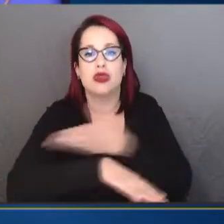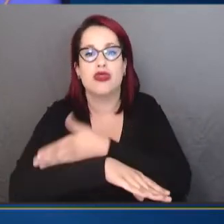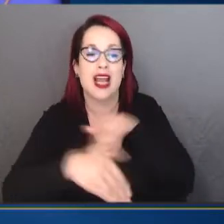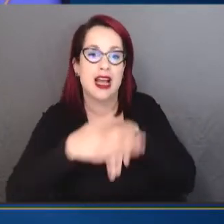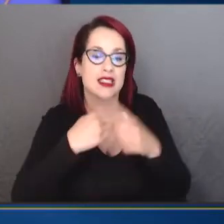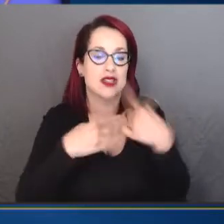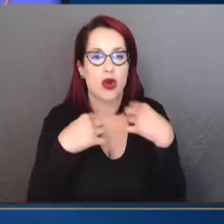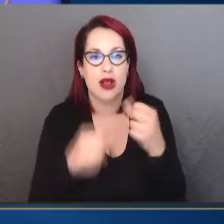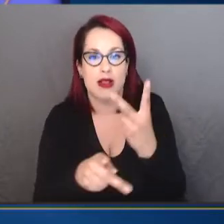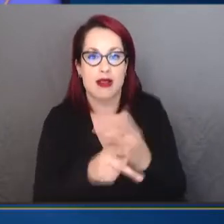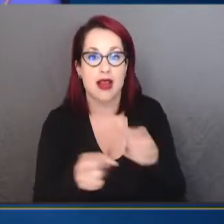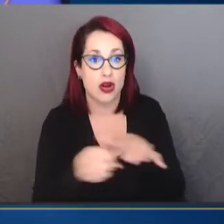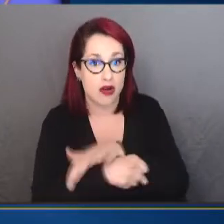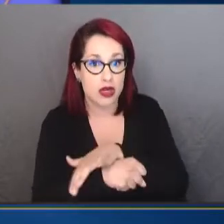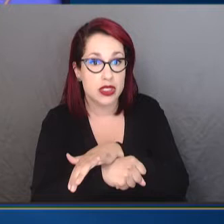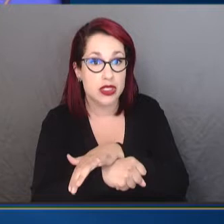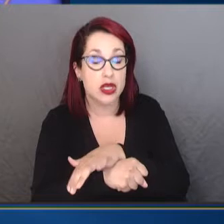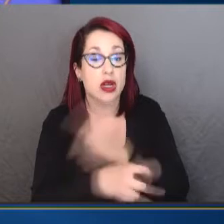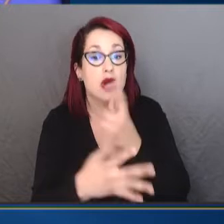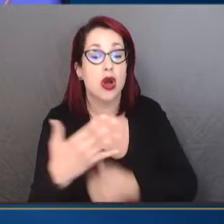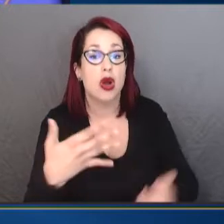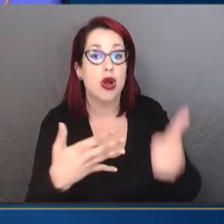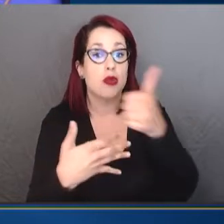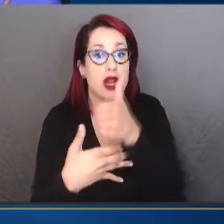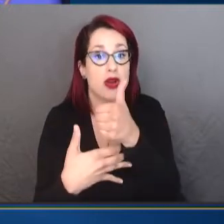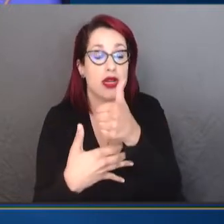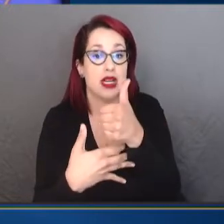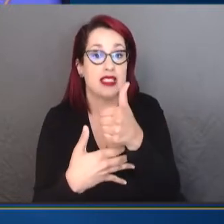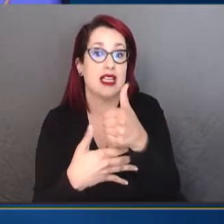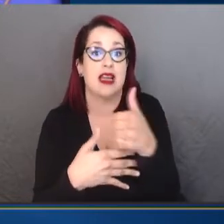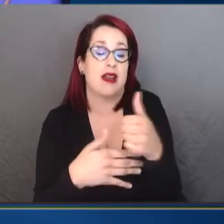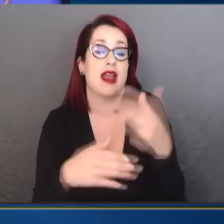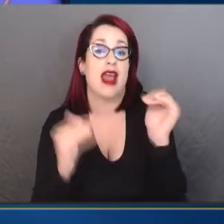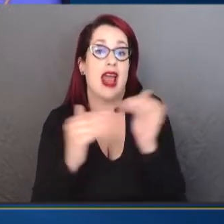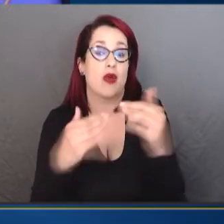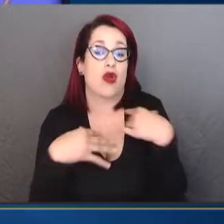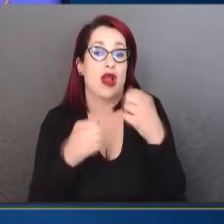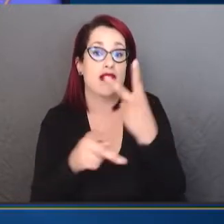prioritizing equitable healthcare for the Latino community, and supporting mental health.